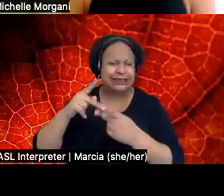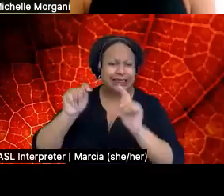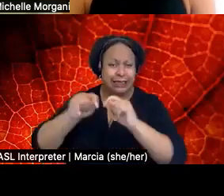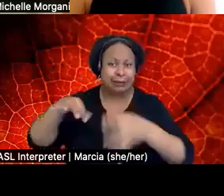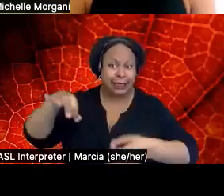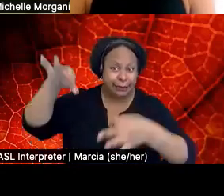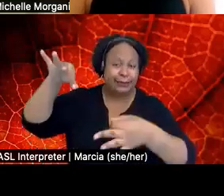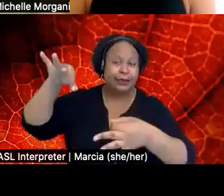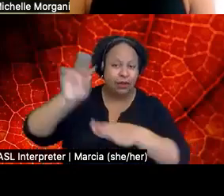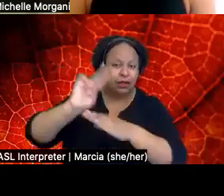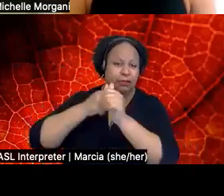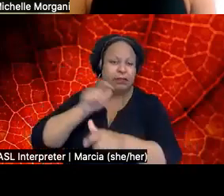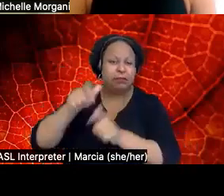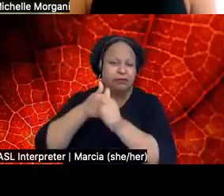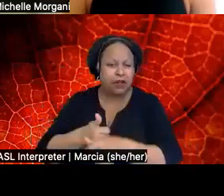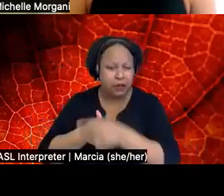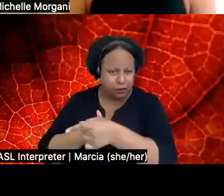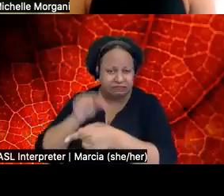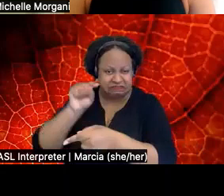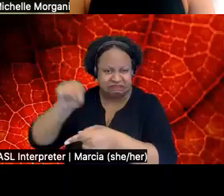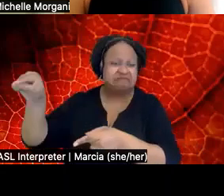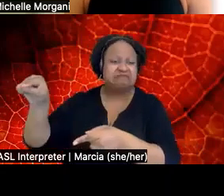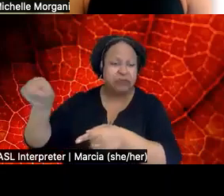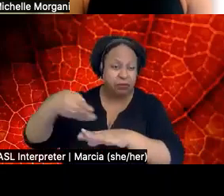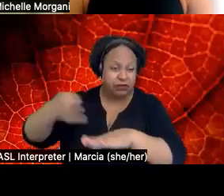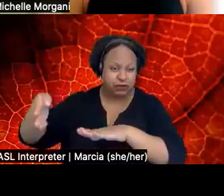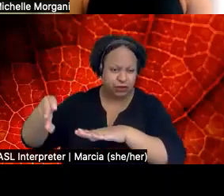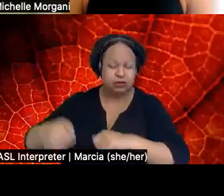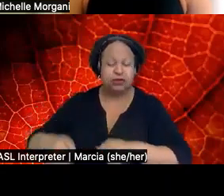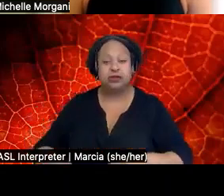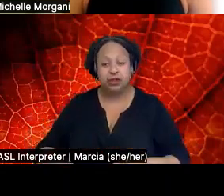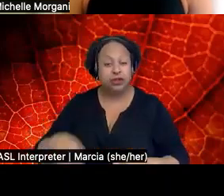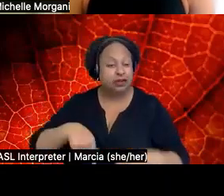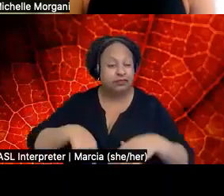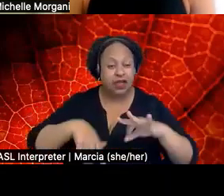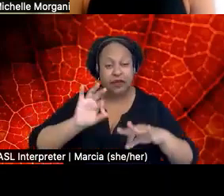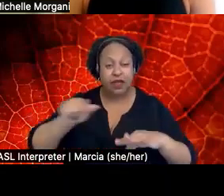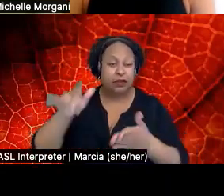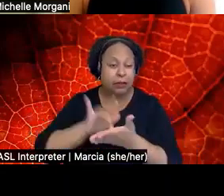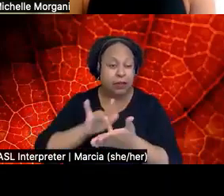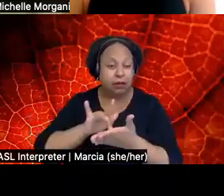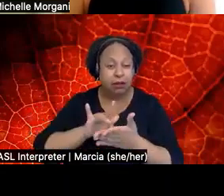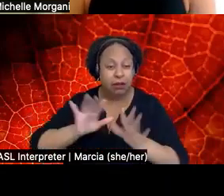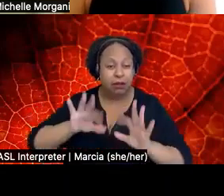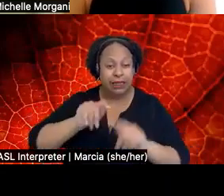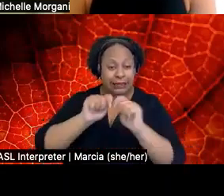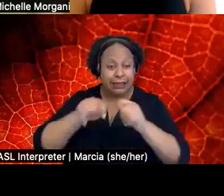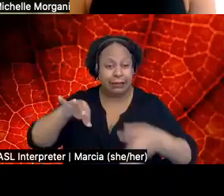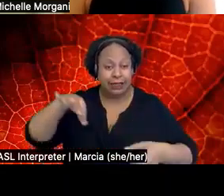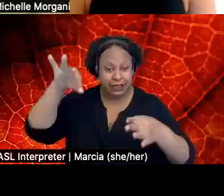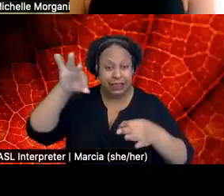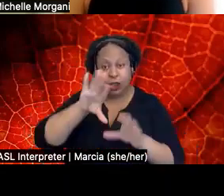You can find all sorts of medical templates, including soap online for a free download.